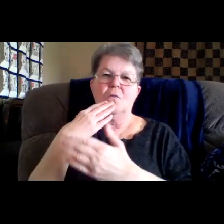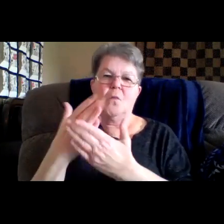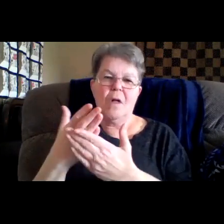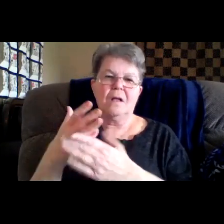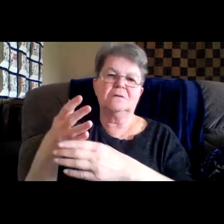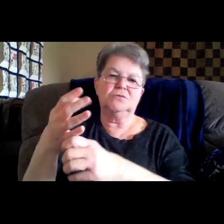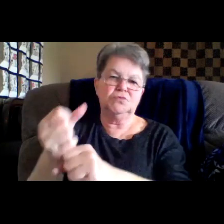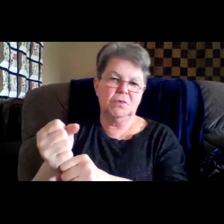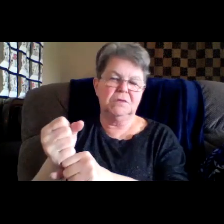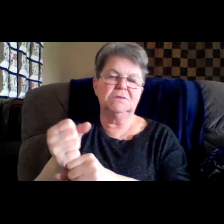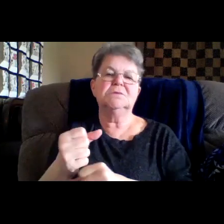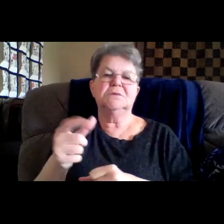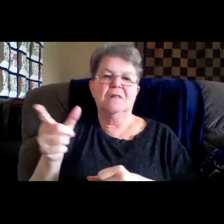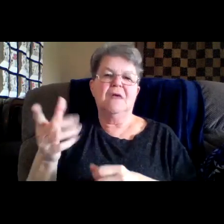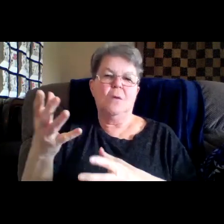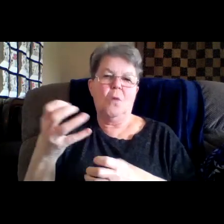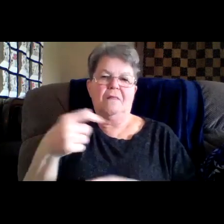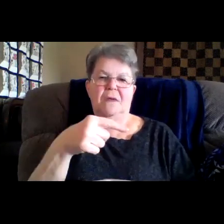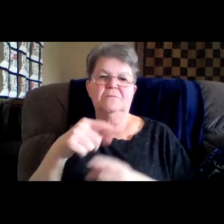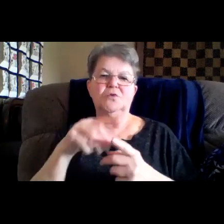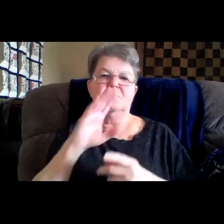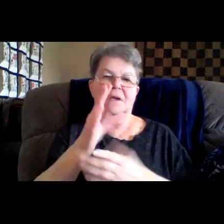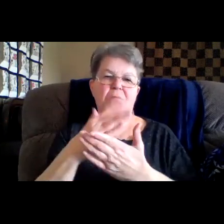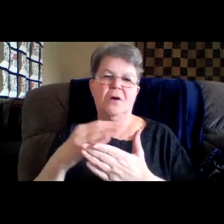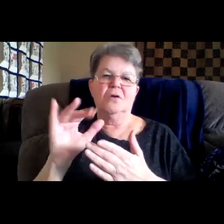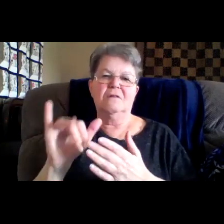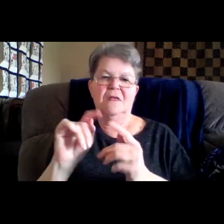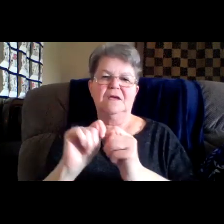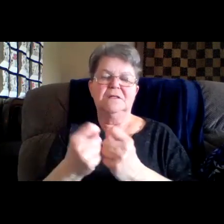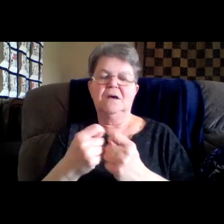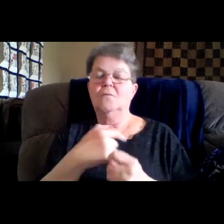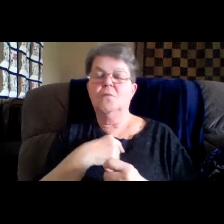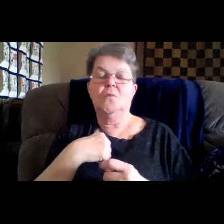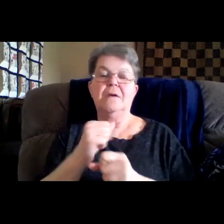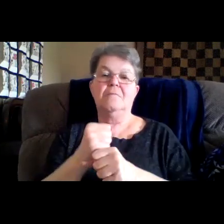and wants them to be part of their team. And we made that conscious decision because we work